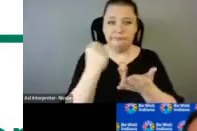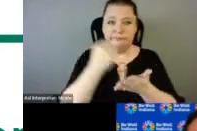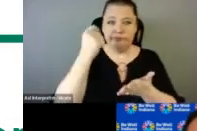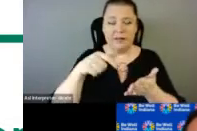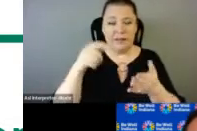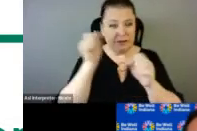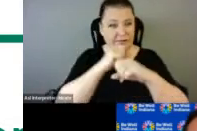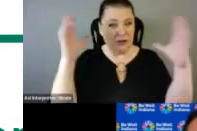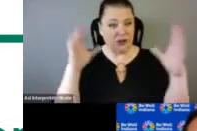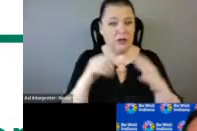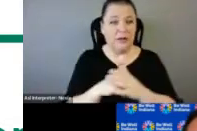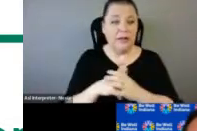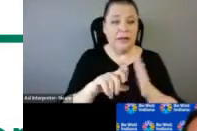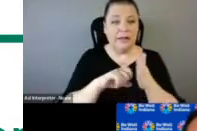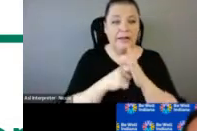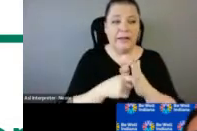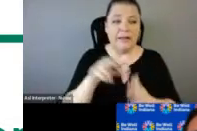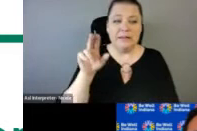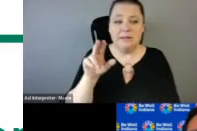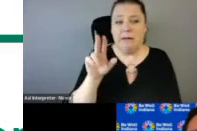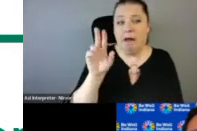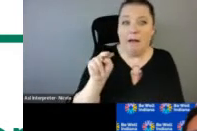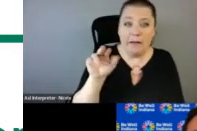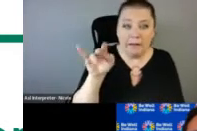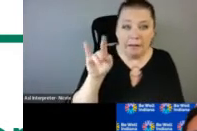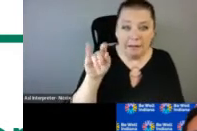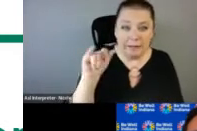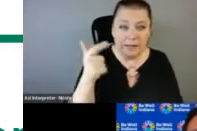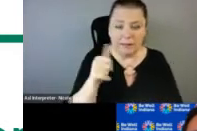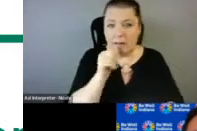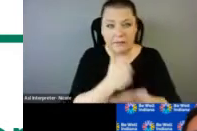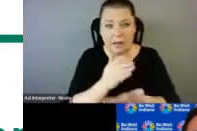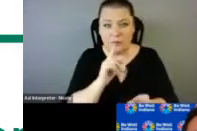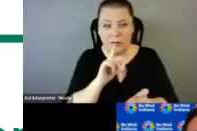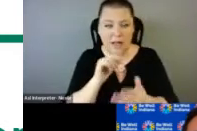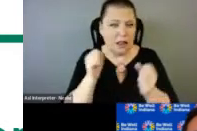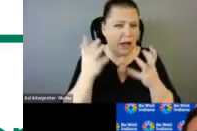is unyielding. You know, there's a lot of noise in this job, and in this role at the state. And